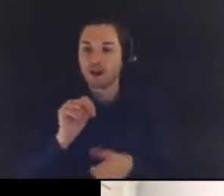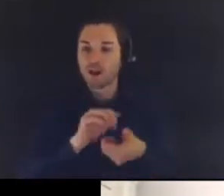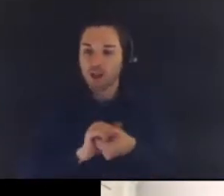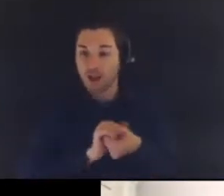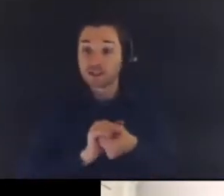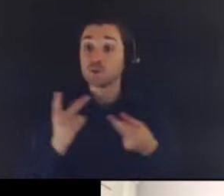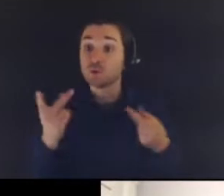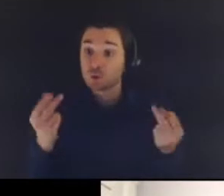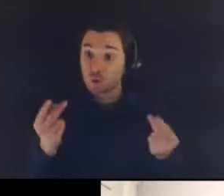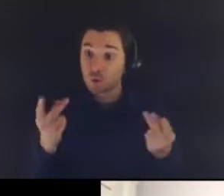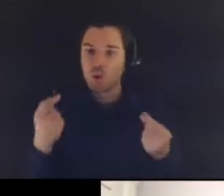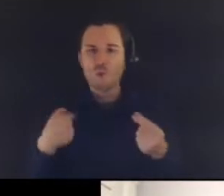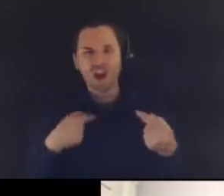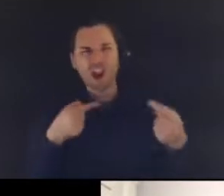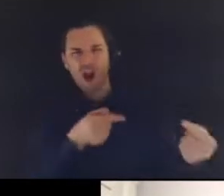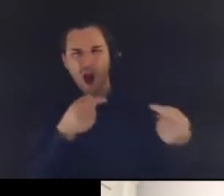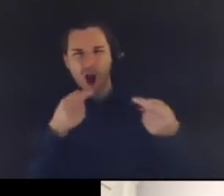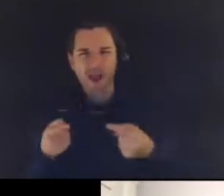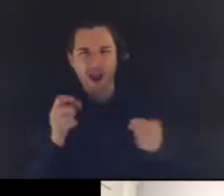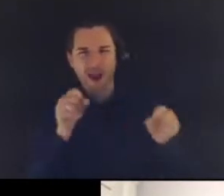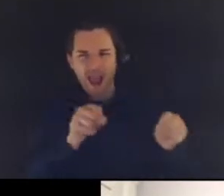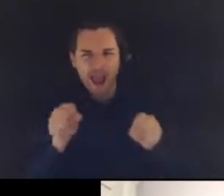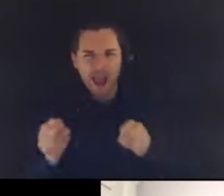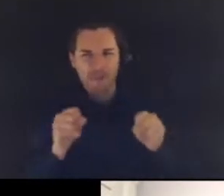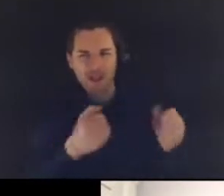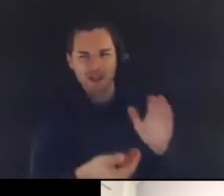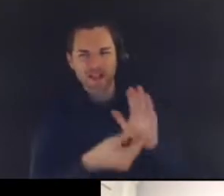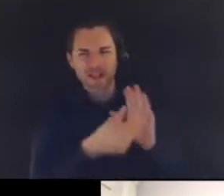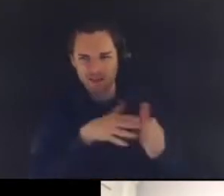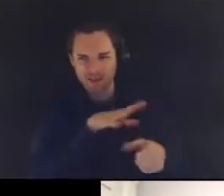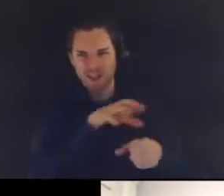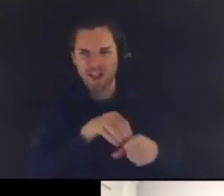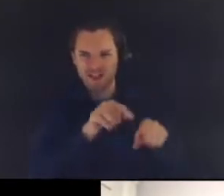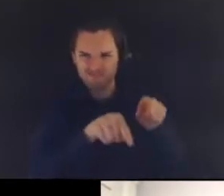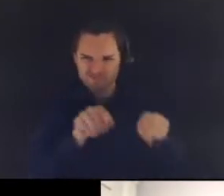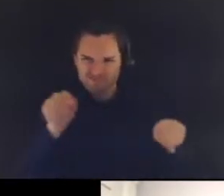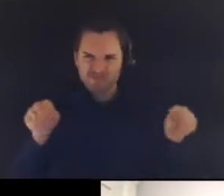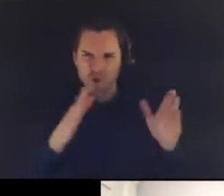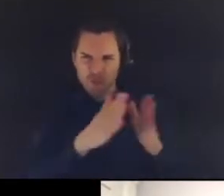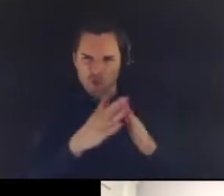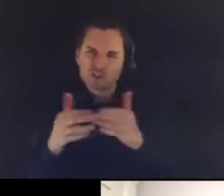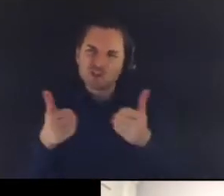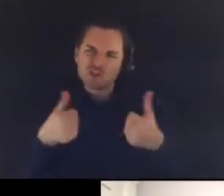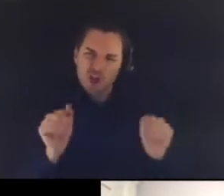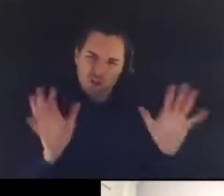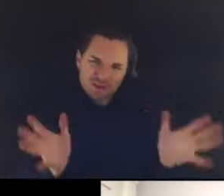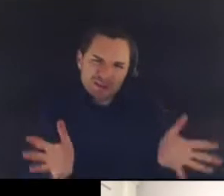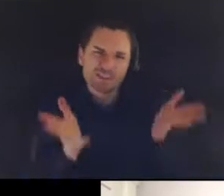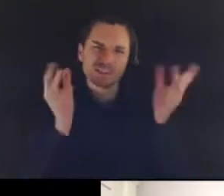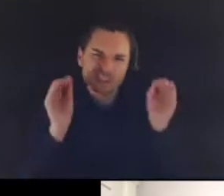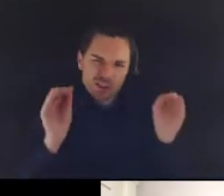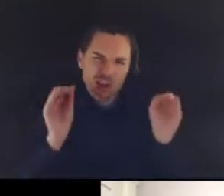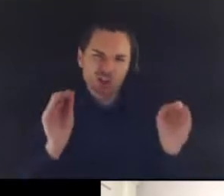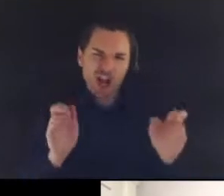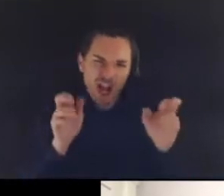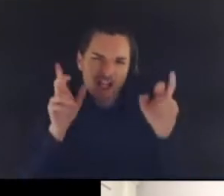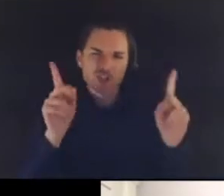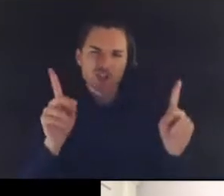our communities and to do more to teach and educate our communities about our disabilities.